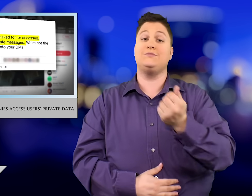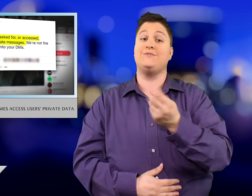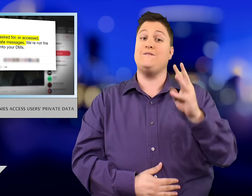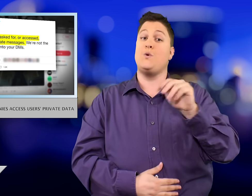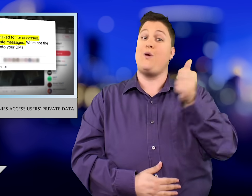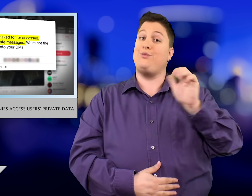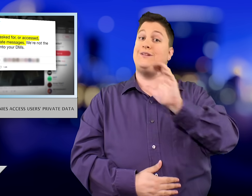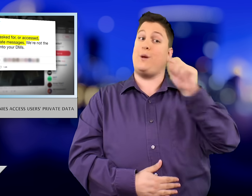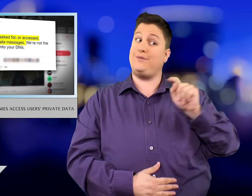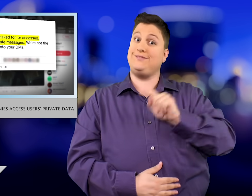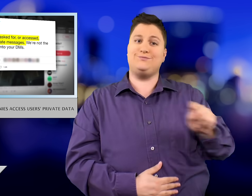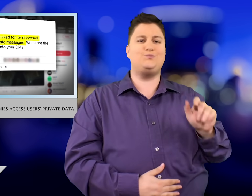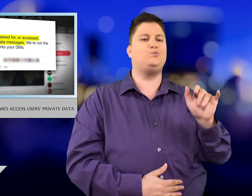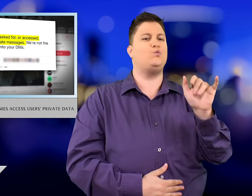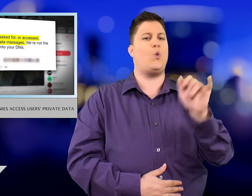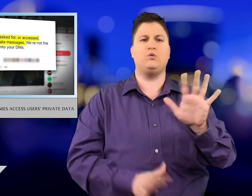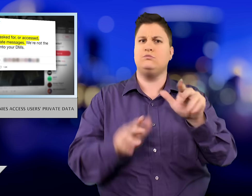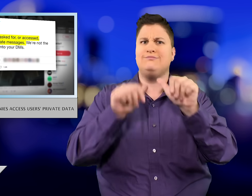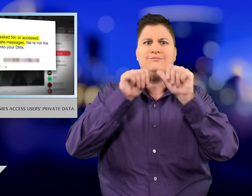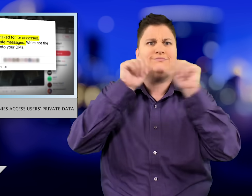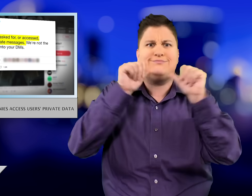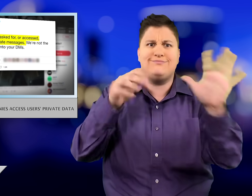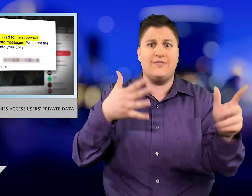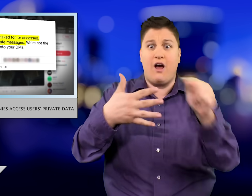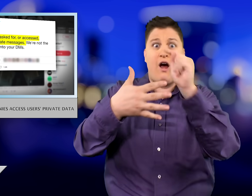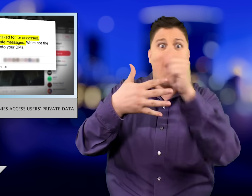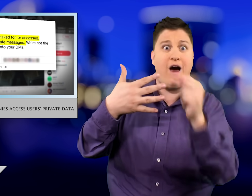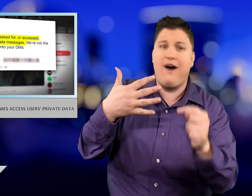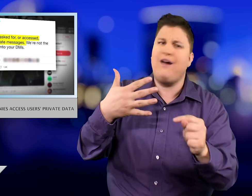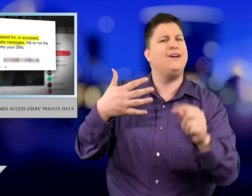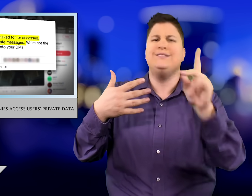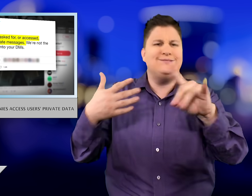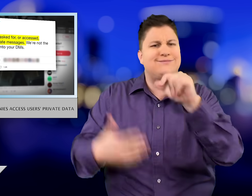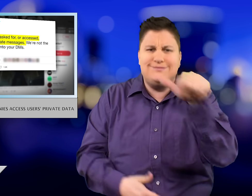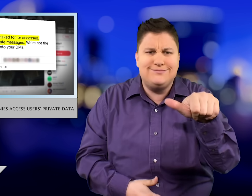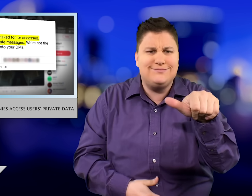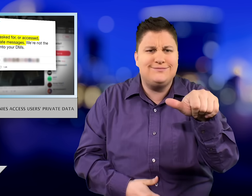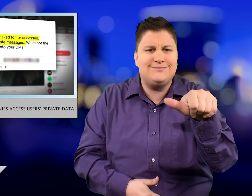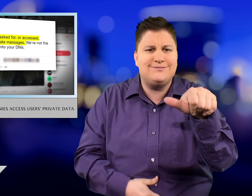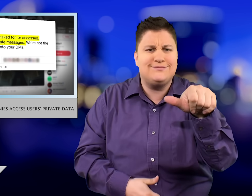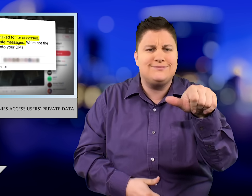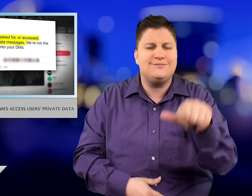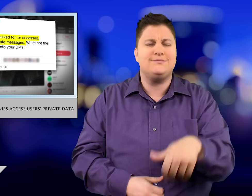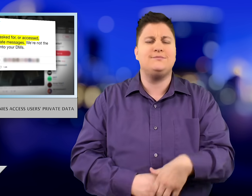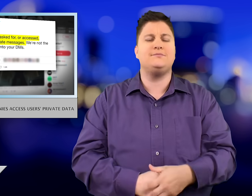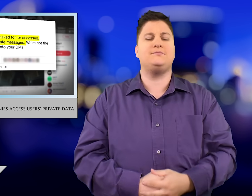And several other companies also denied any wrongdoing.